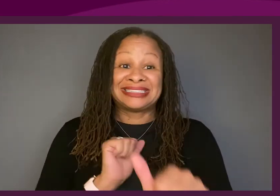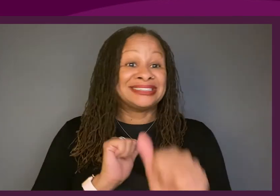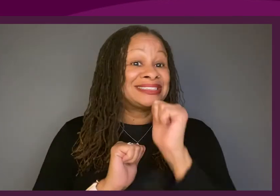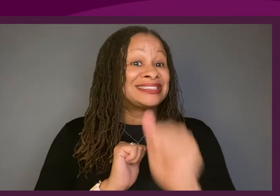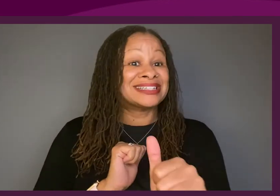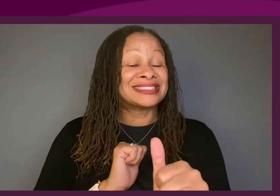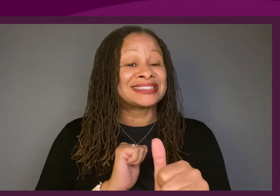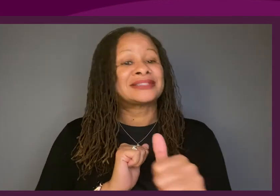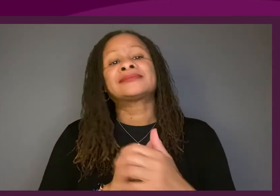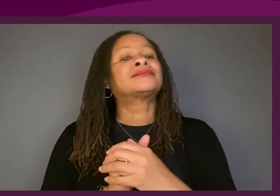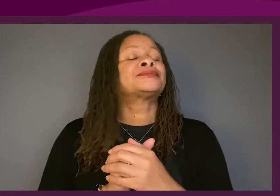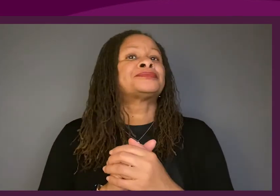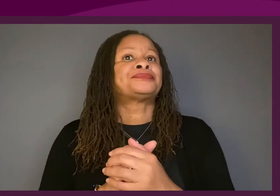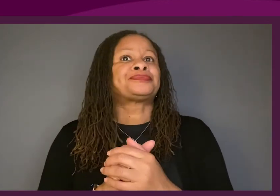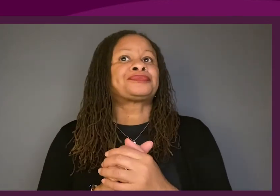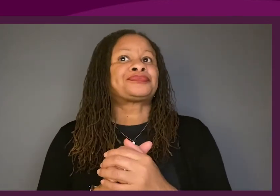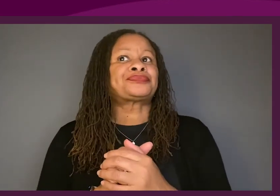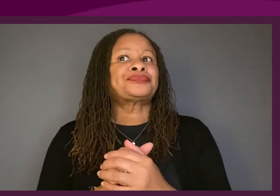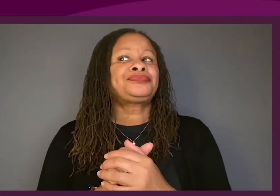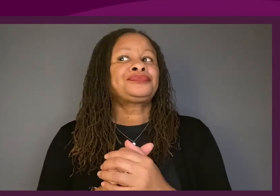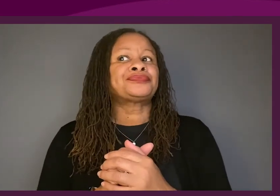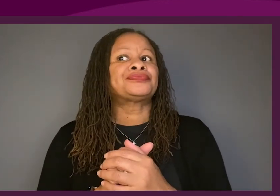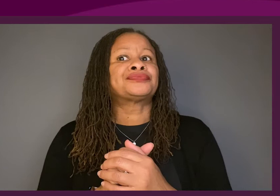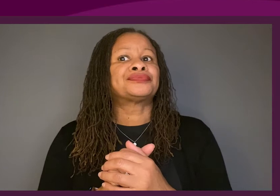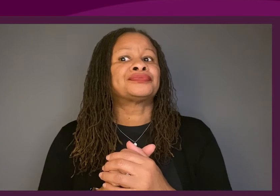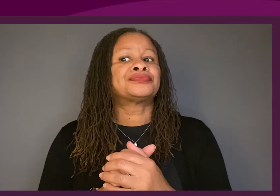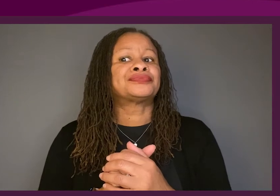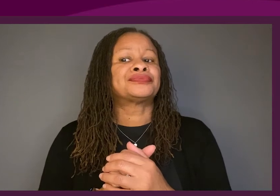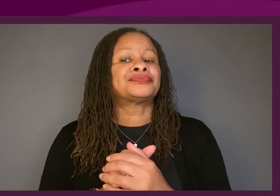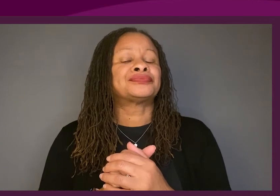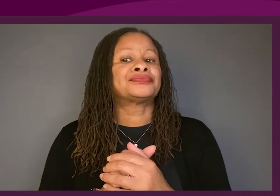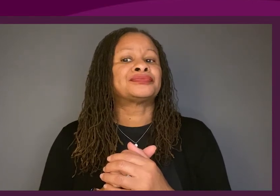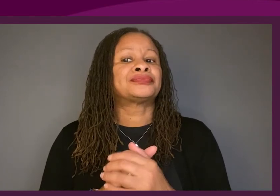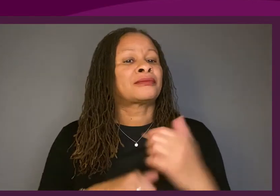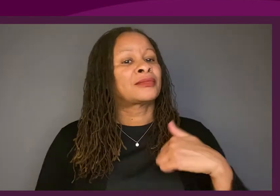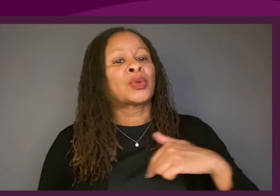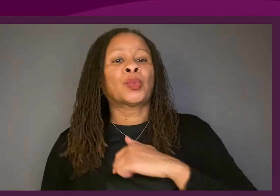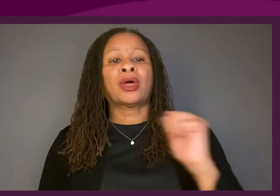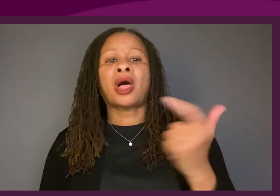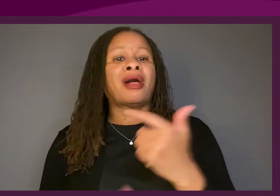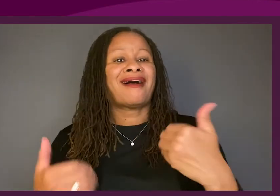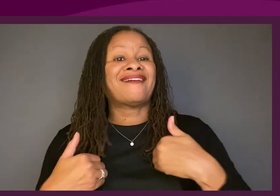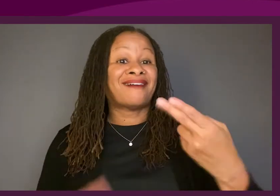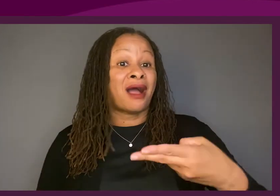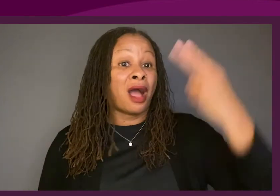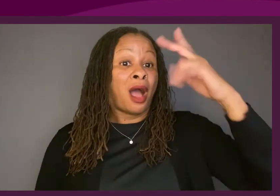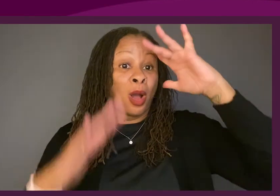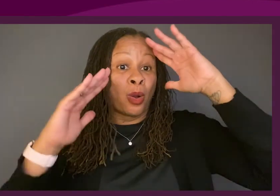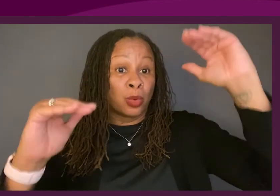We all have high hopes that the impact of COVID for people who've been vaccinated will